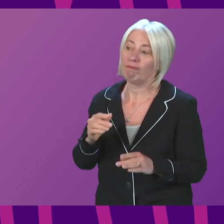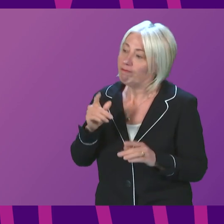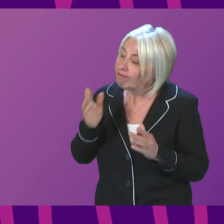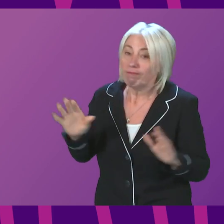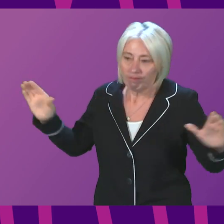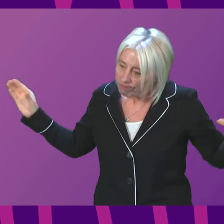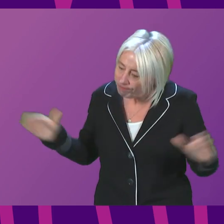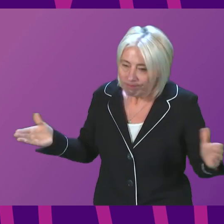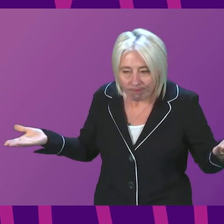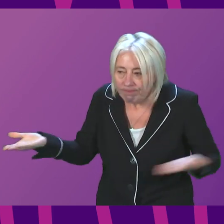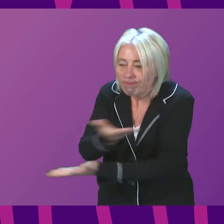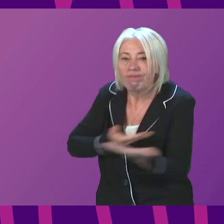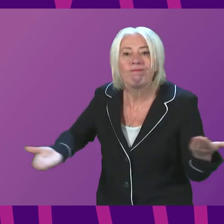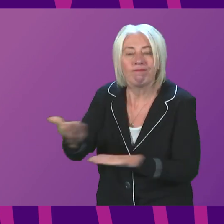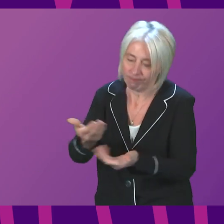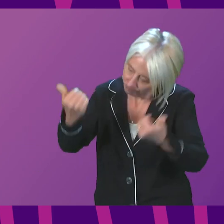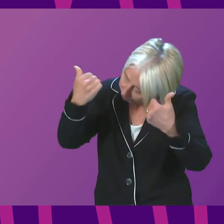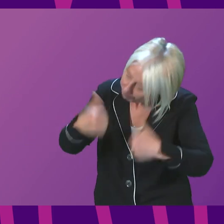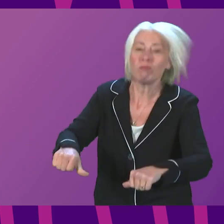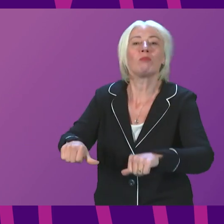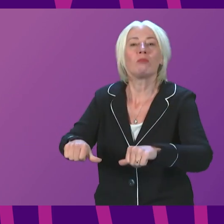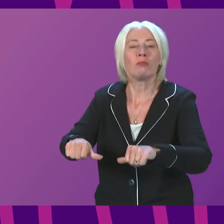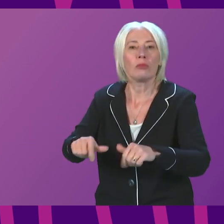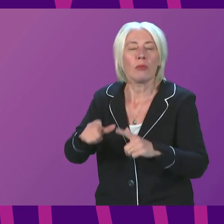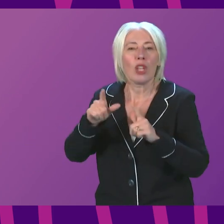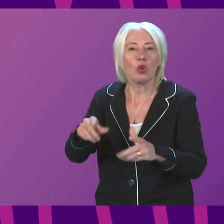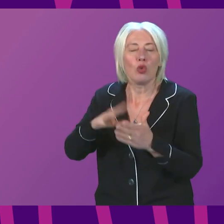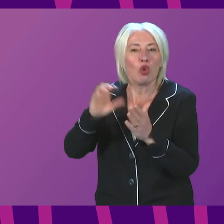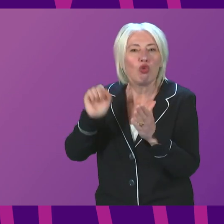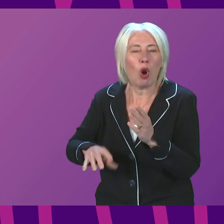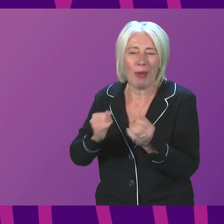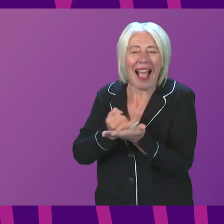table to bring a resolution to the dispute, and it must drop its anti-trade unionism and